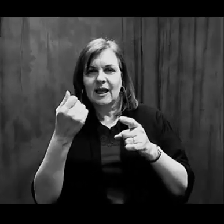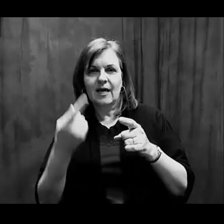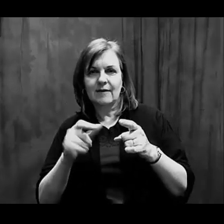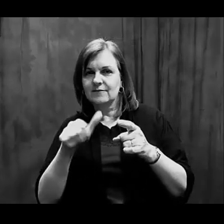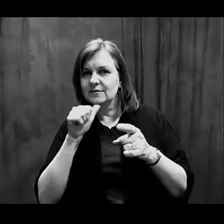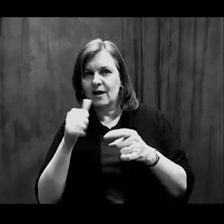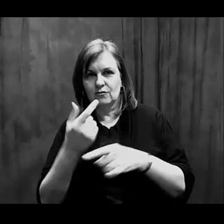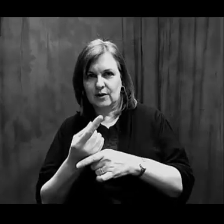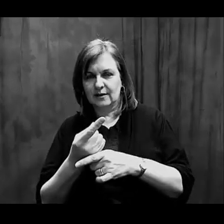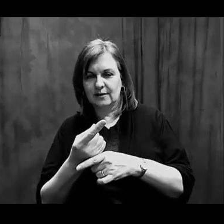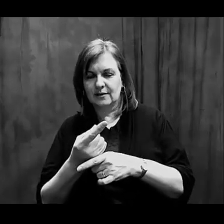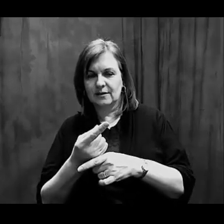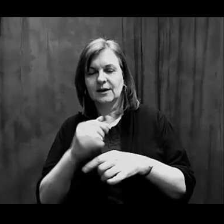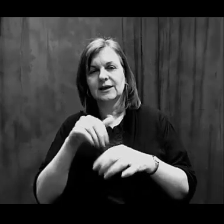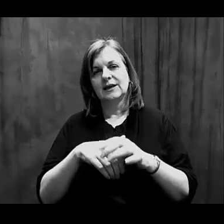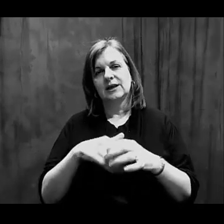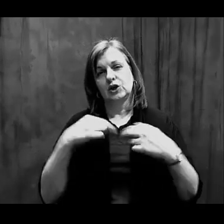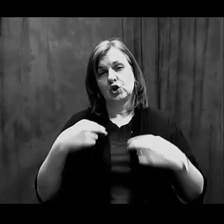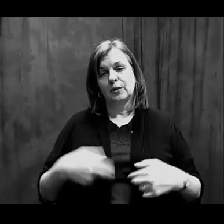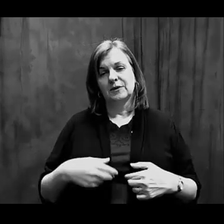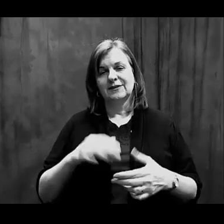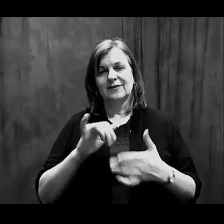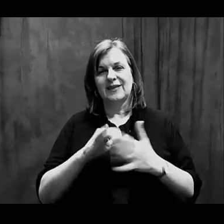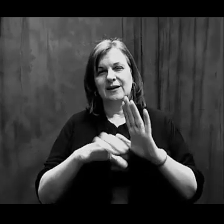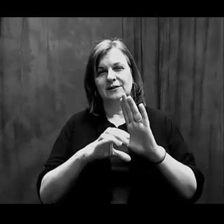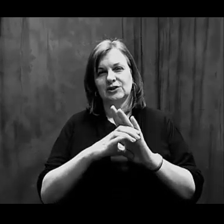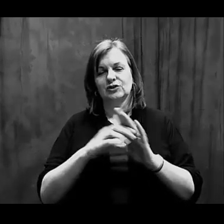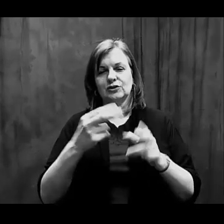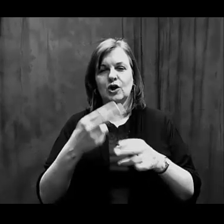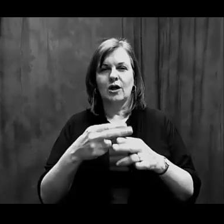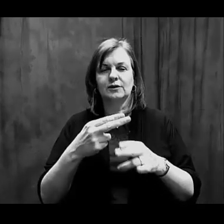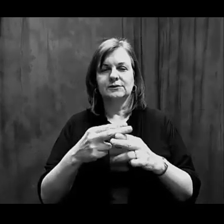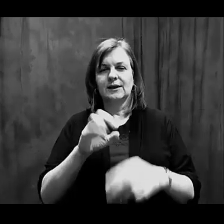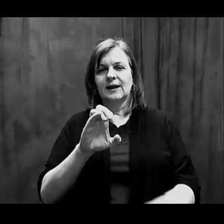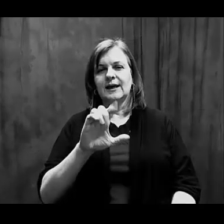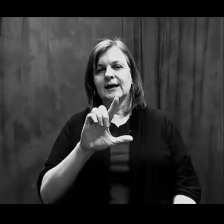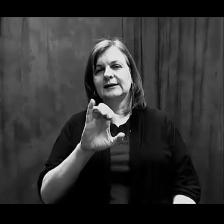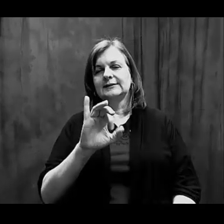so in humans we refer to this is cleft lip